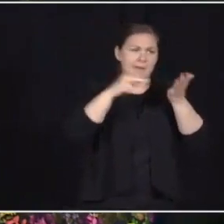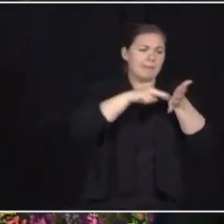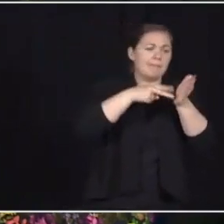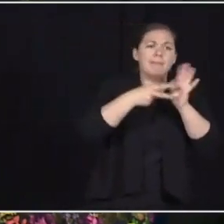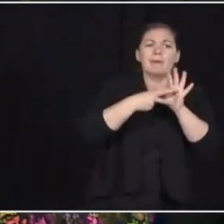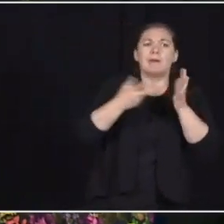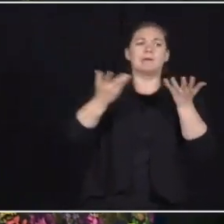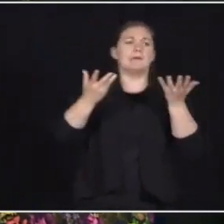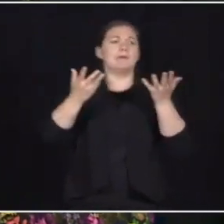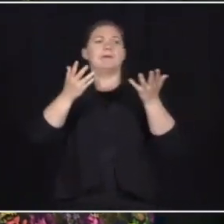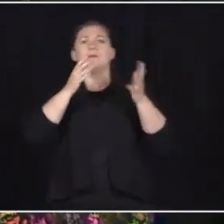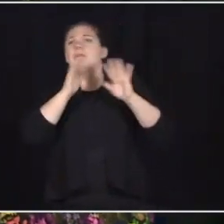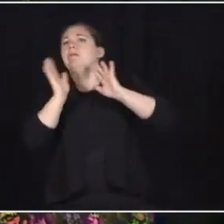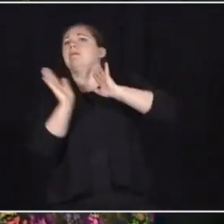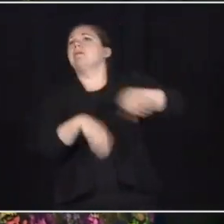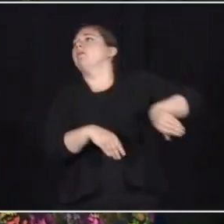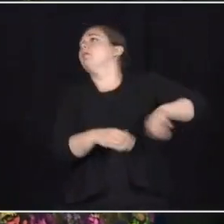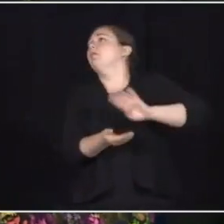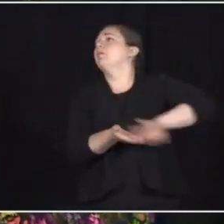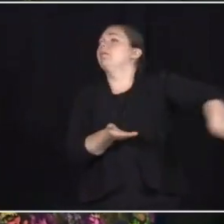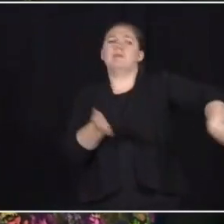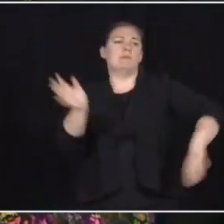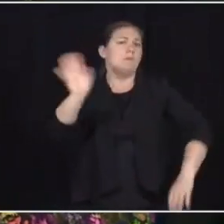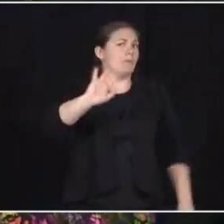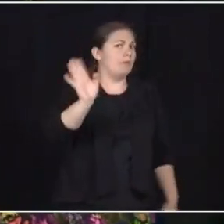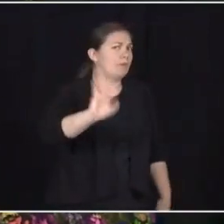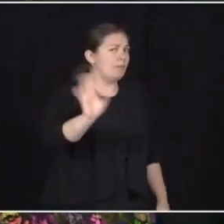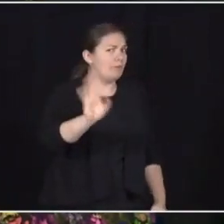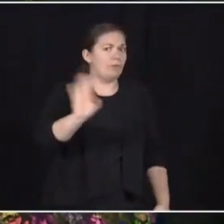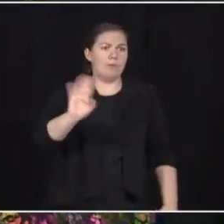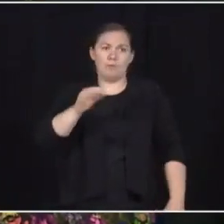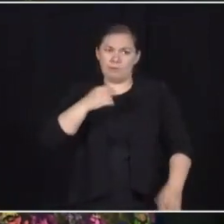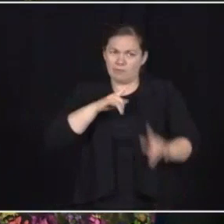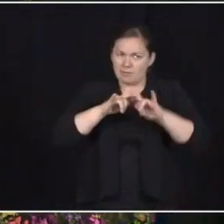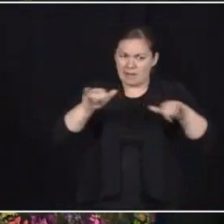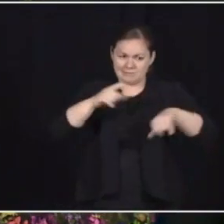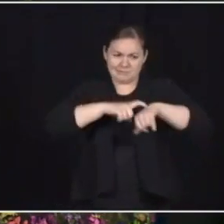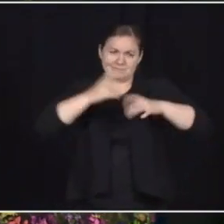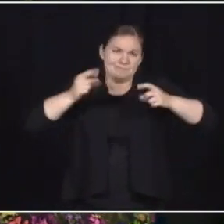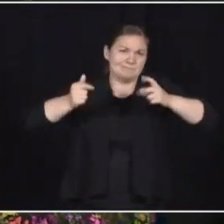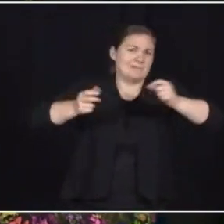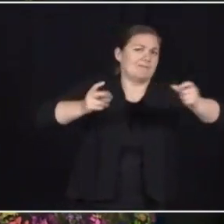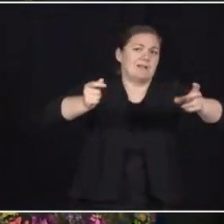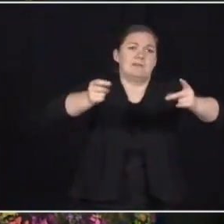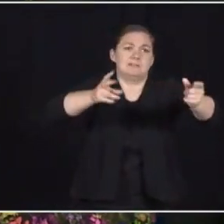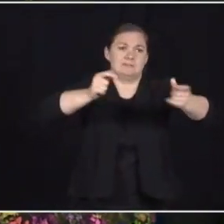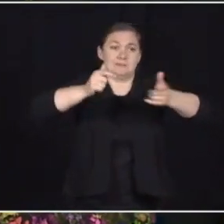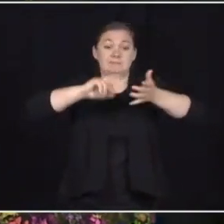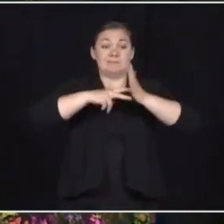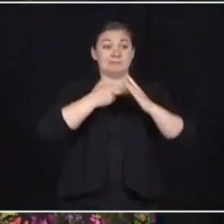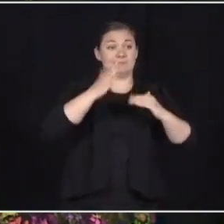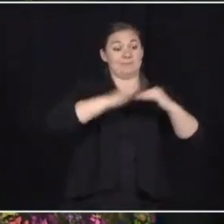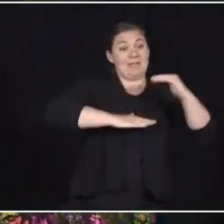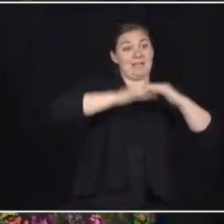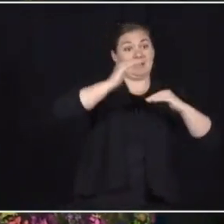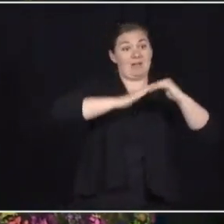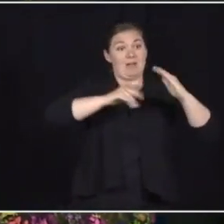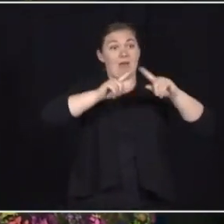a big role on regulations as well, so we are going to need to work with them. And not to skip anything, make sure that we've